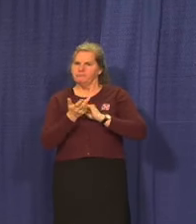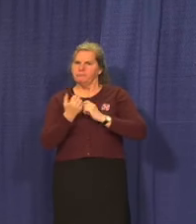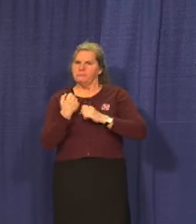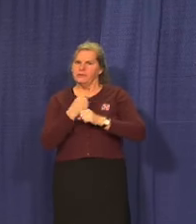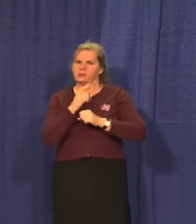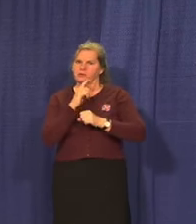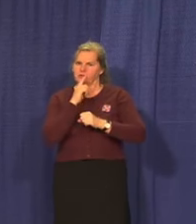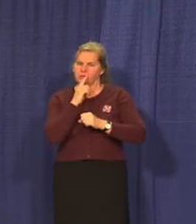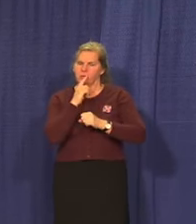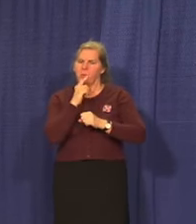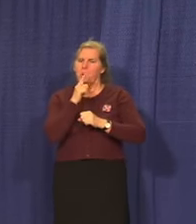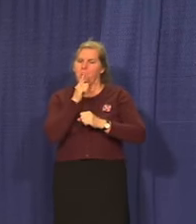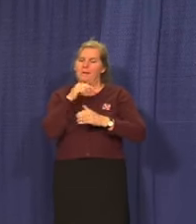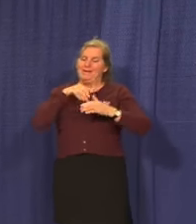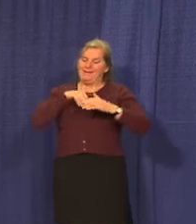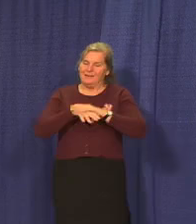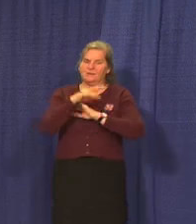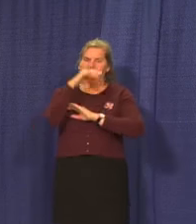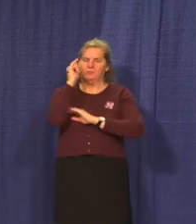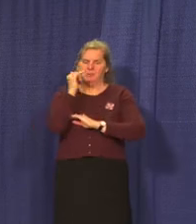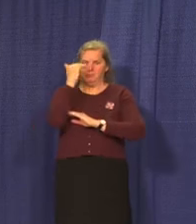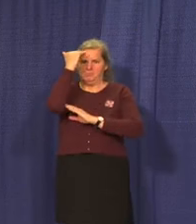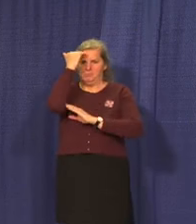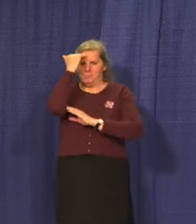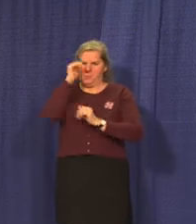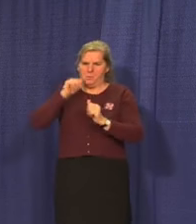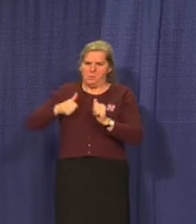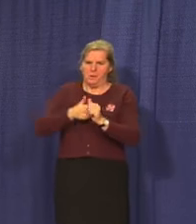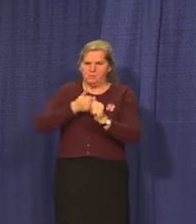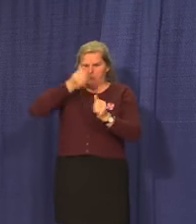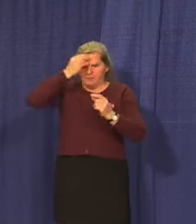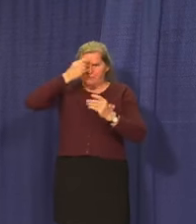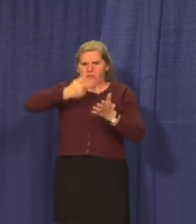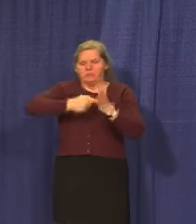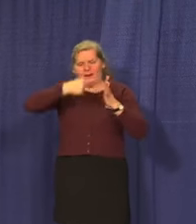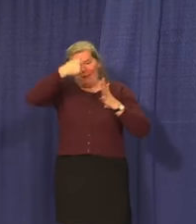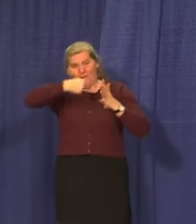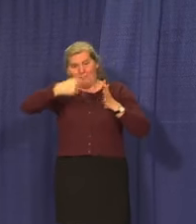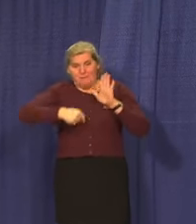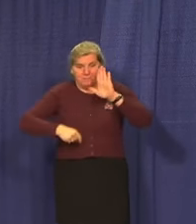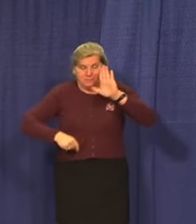ENTERING THE TERRITORY ARE AWARE OF THE MOST UPDATED REQUIREMENTS.